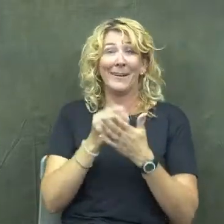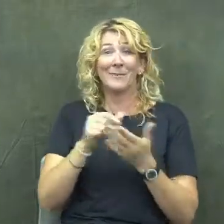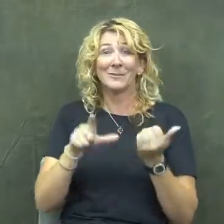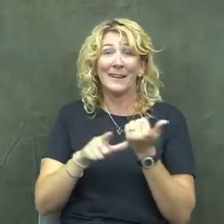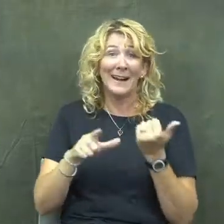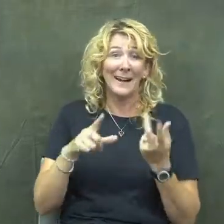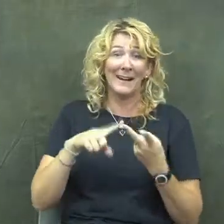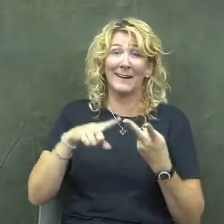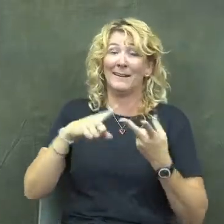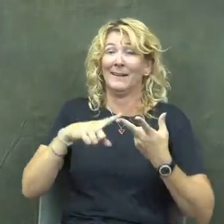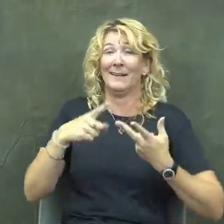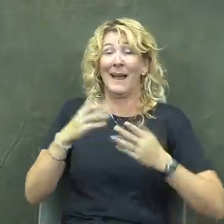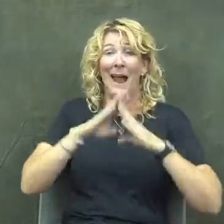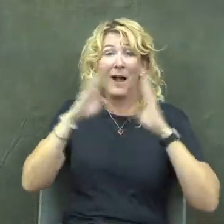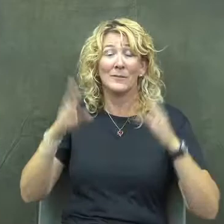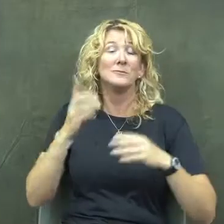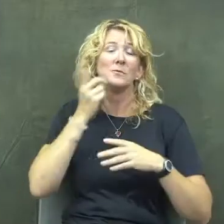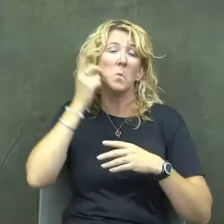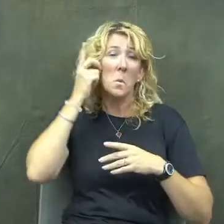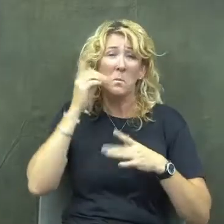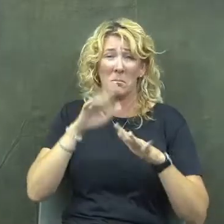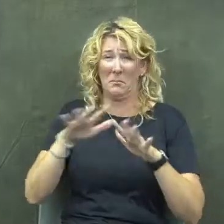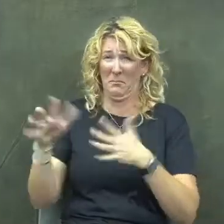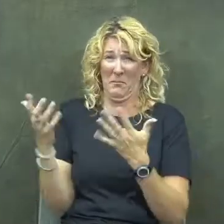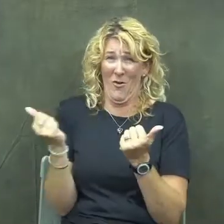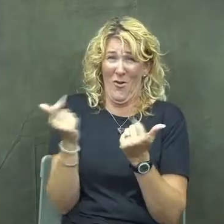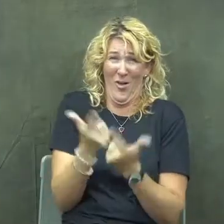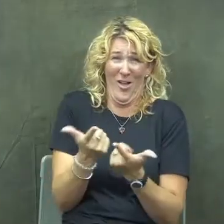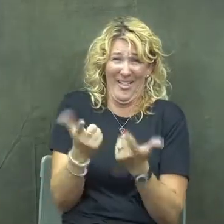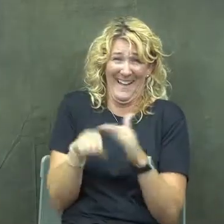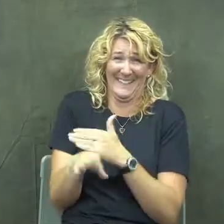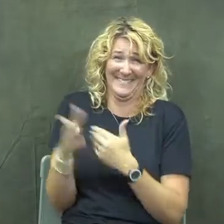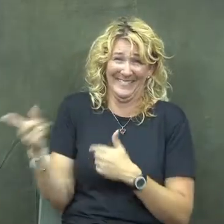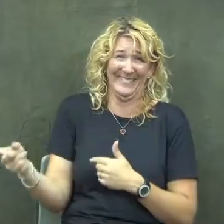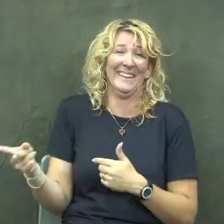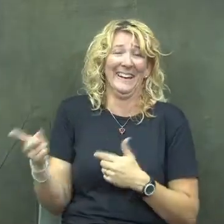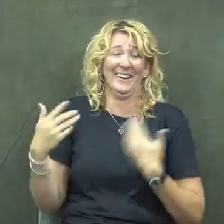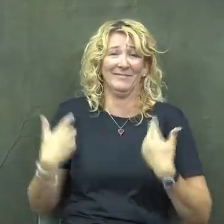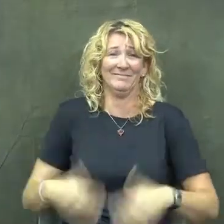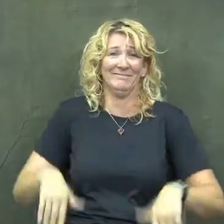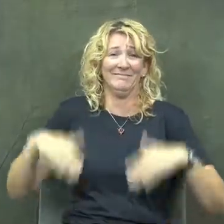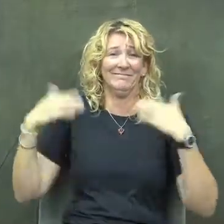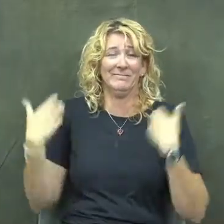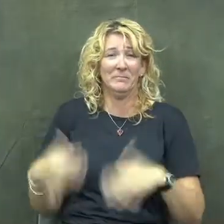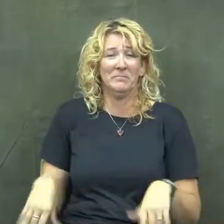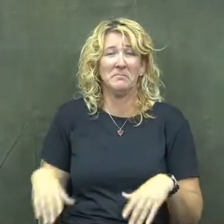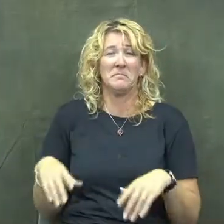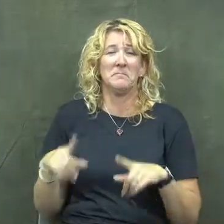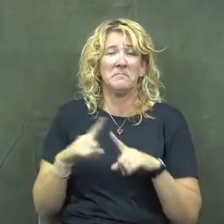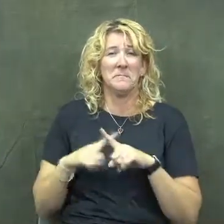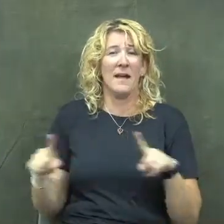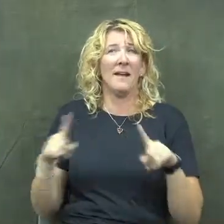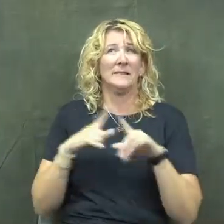to teachers, staff. Going in the financial aid office and the dorm. Everything was accessible there,